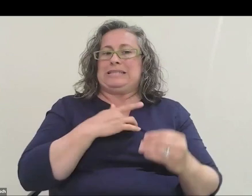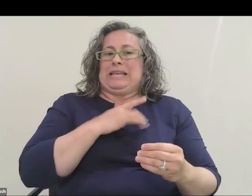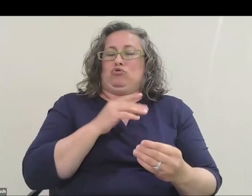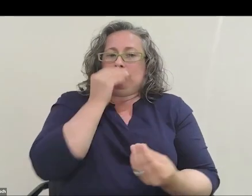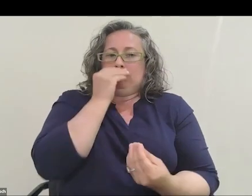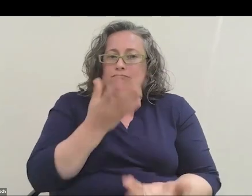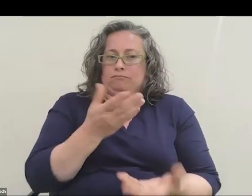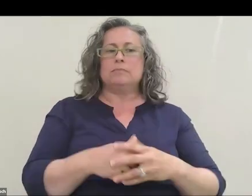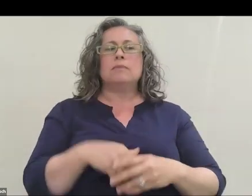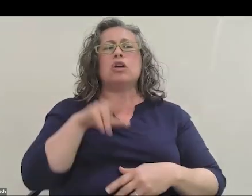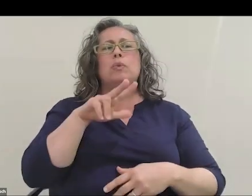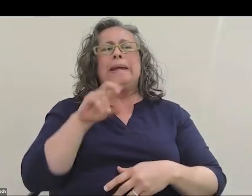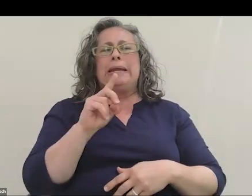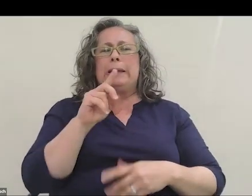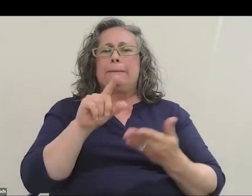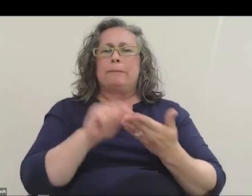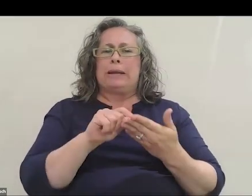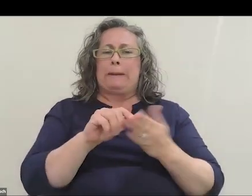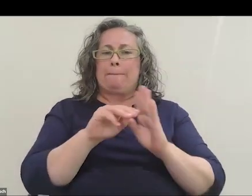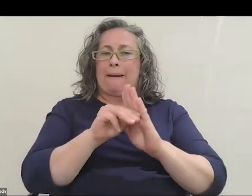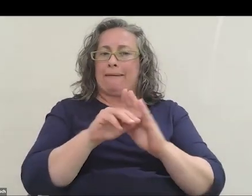3D printed models can also be easier to produce,